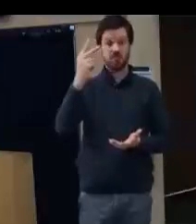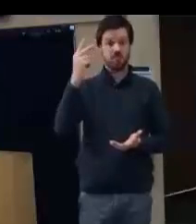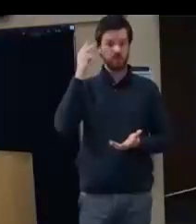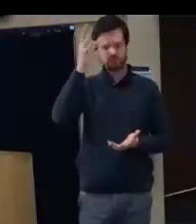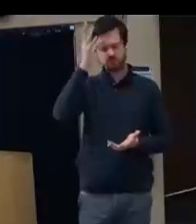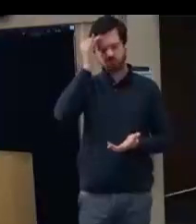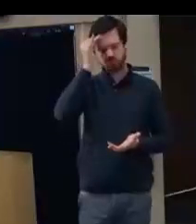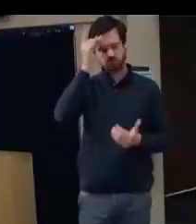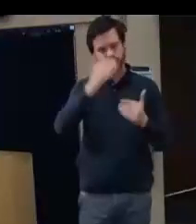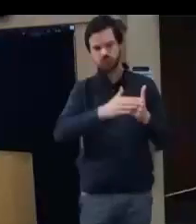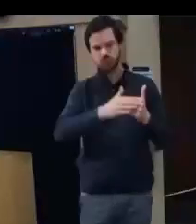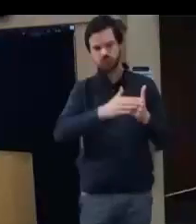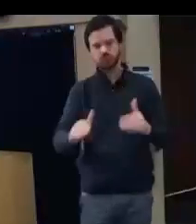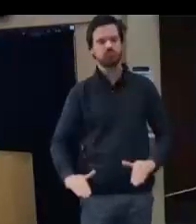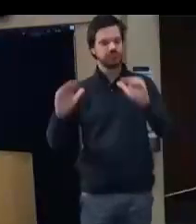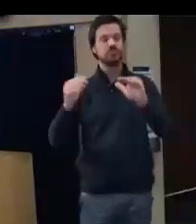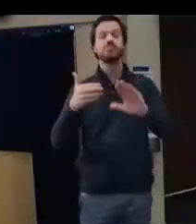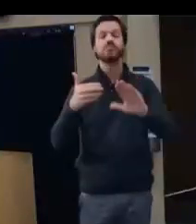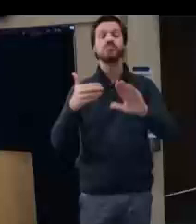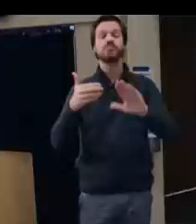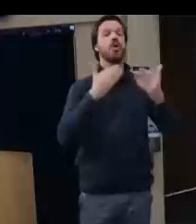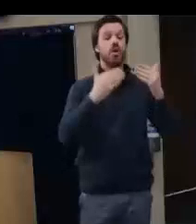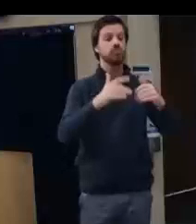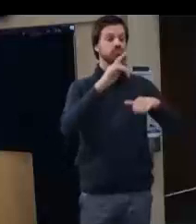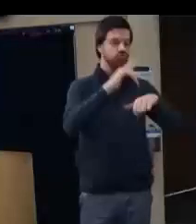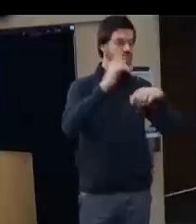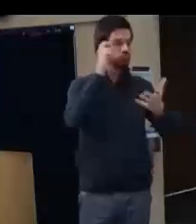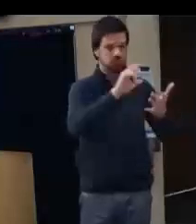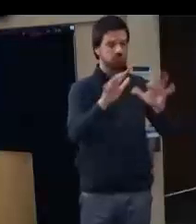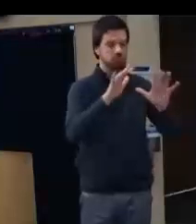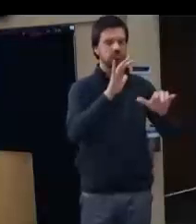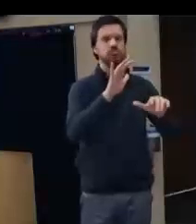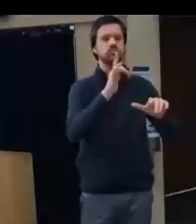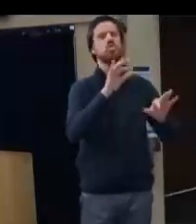people know anytime before you're going to do something to them acknowledge the vulnerability